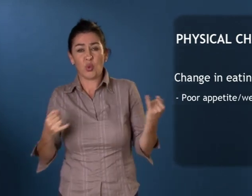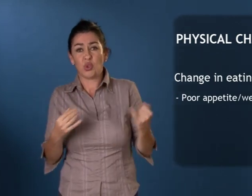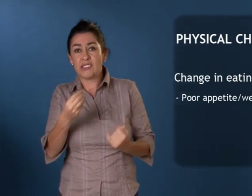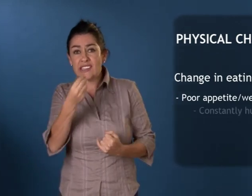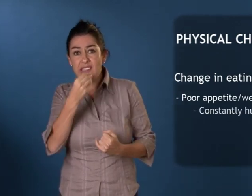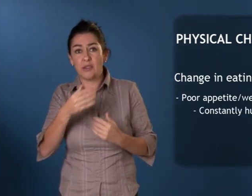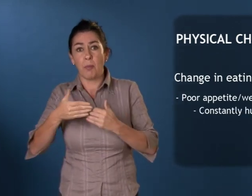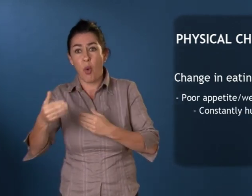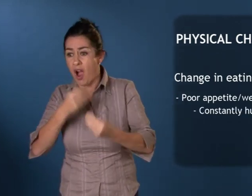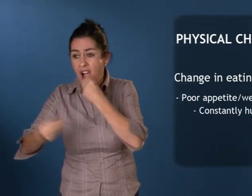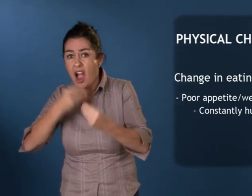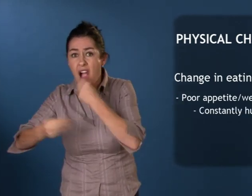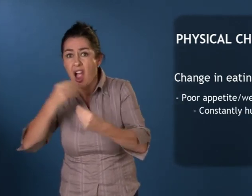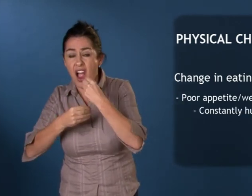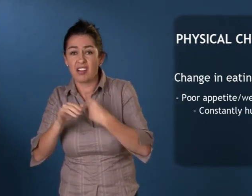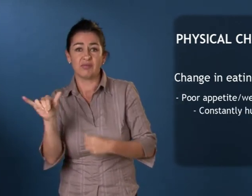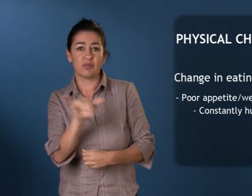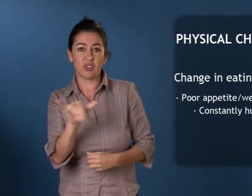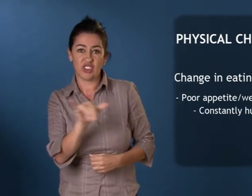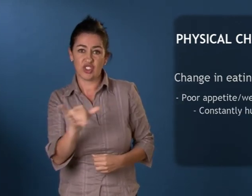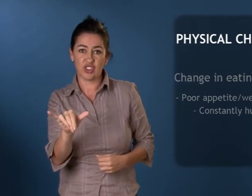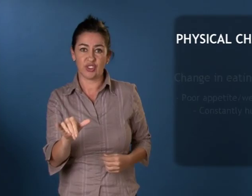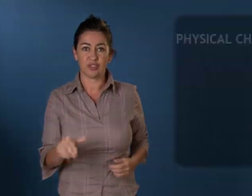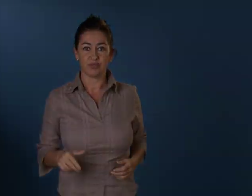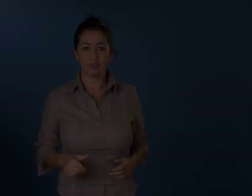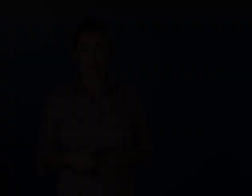with weight loss or you maybe constantly hungry.